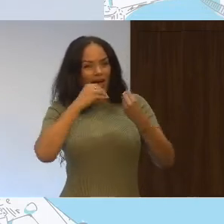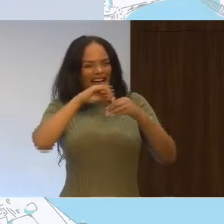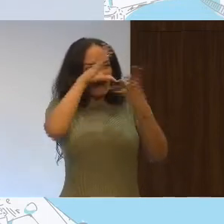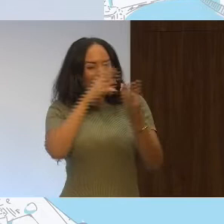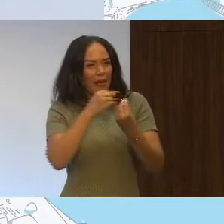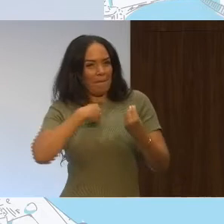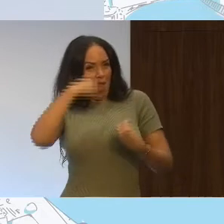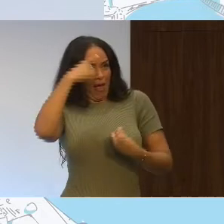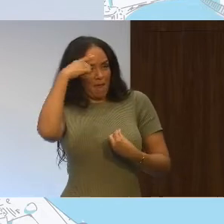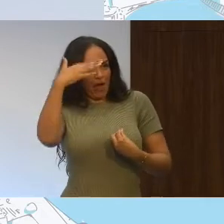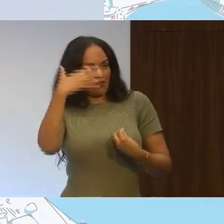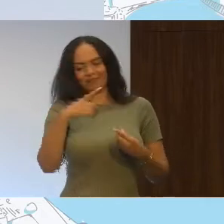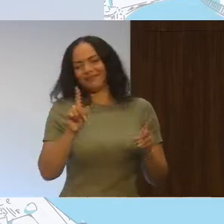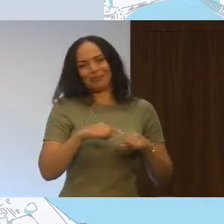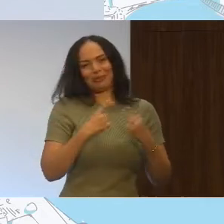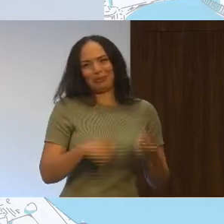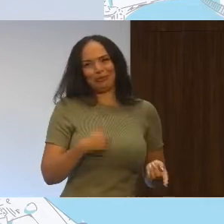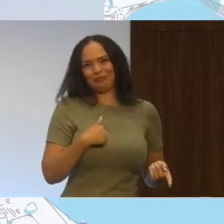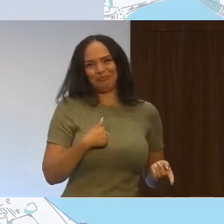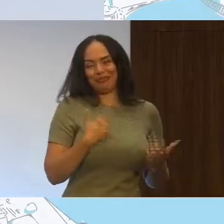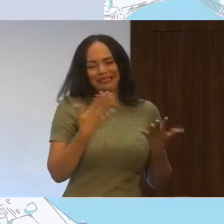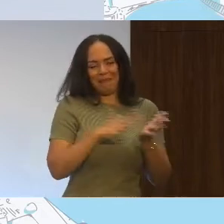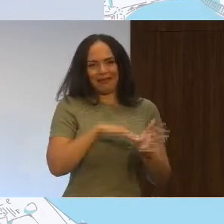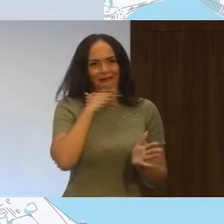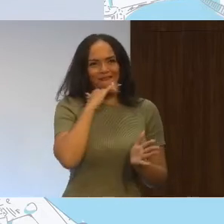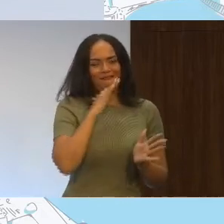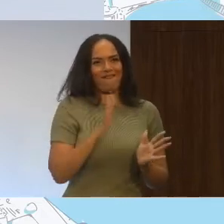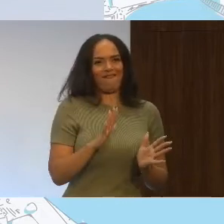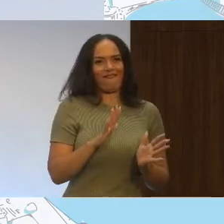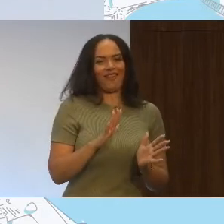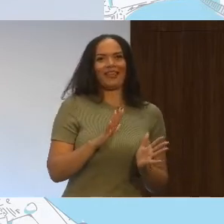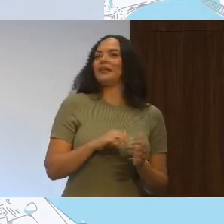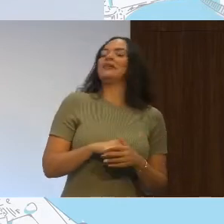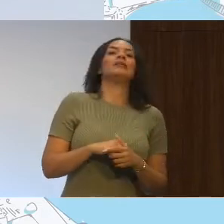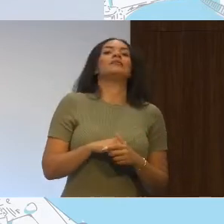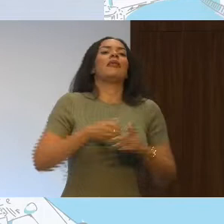of my particular migraine experience and its impact on me emotionally,